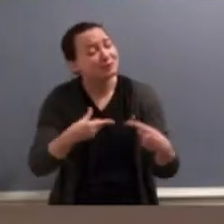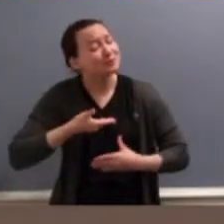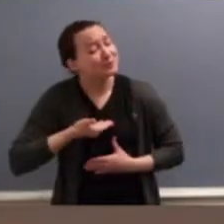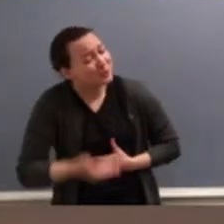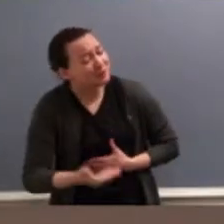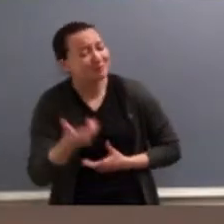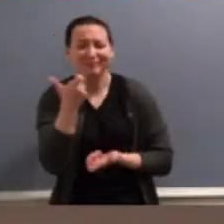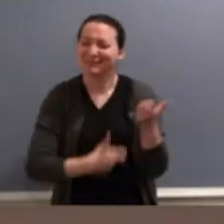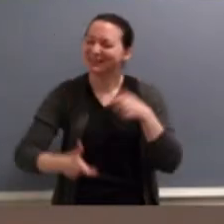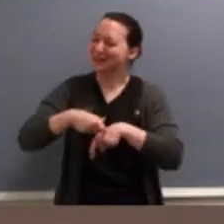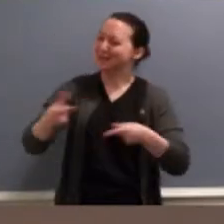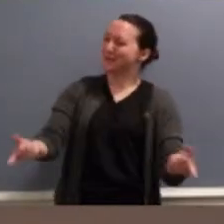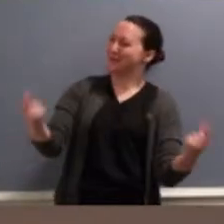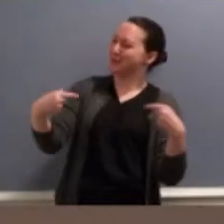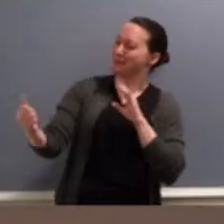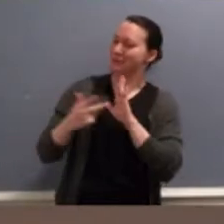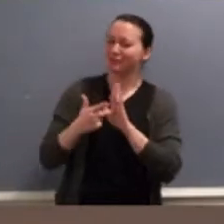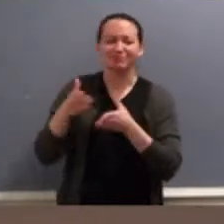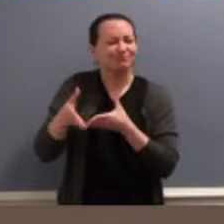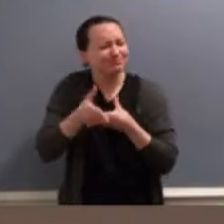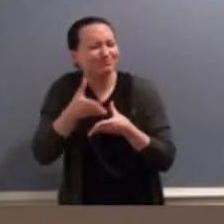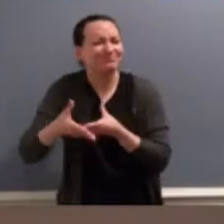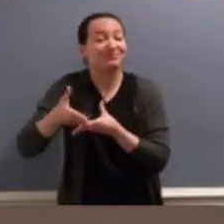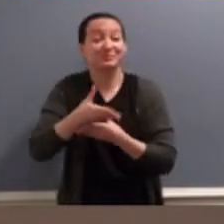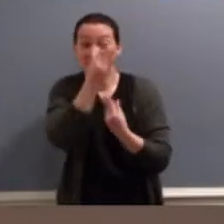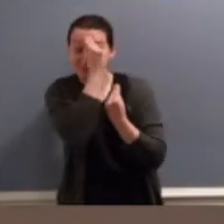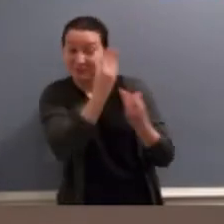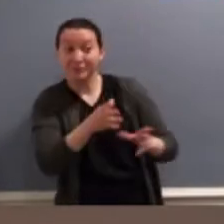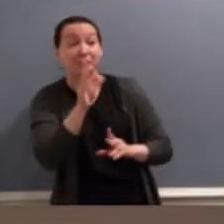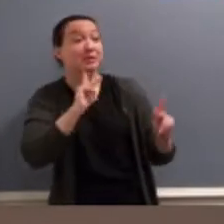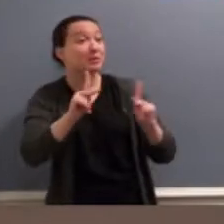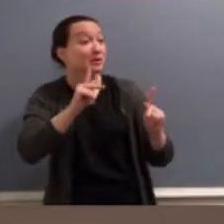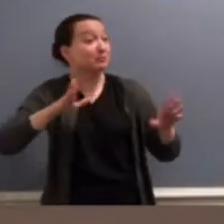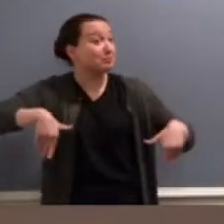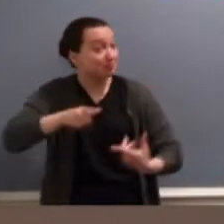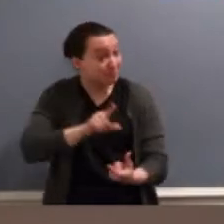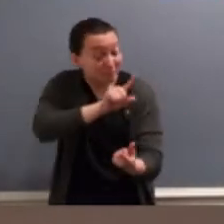anytime you want to come share with us by the way those that I haven't introduced myself too